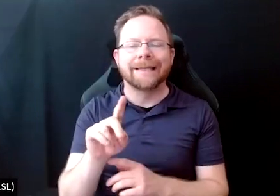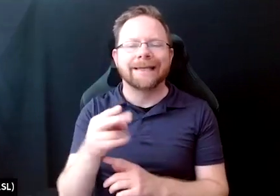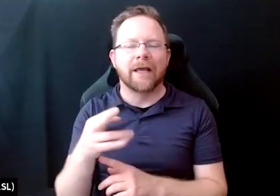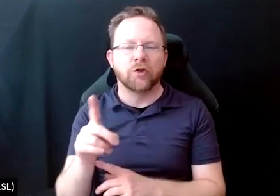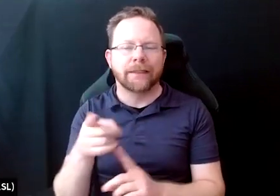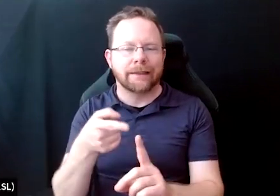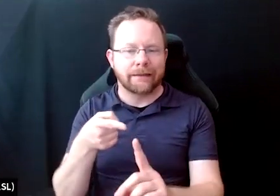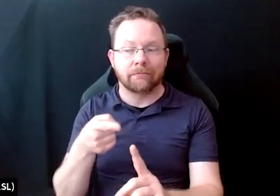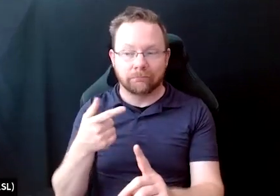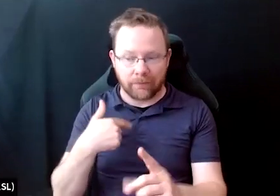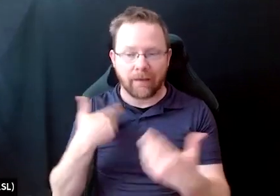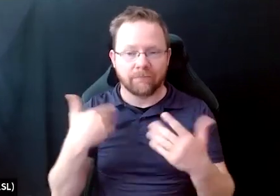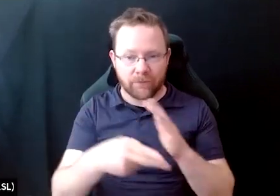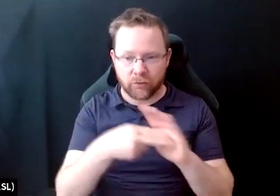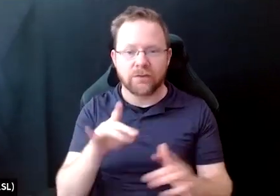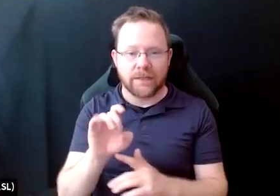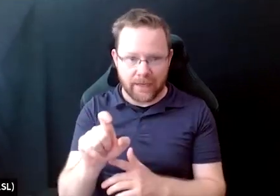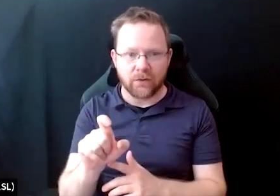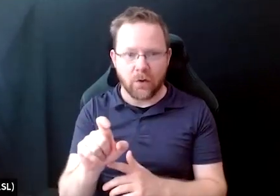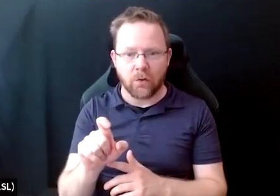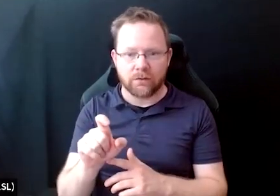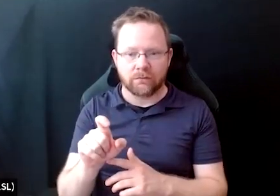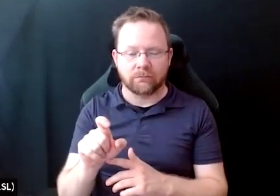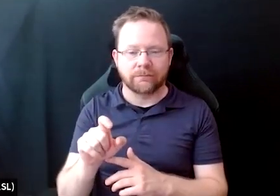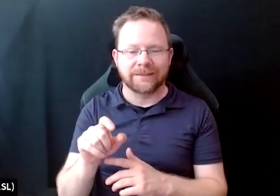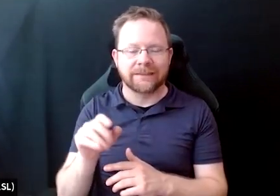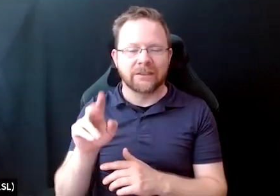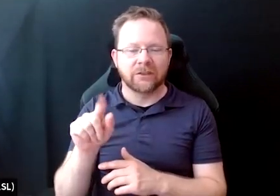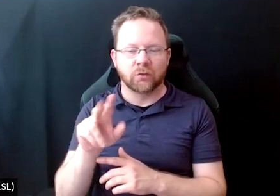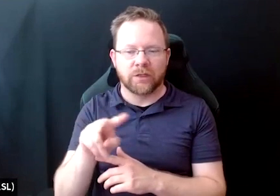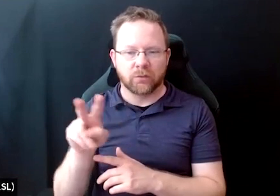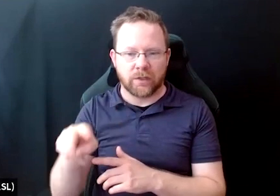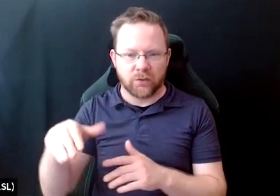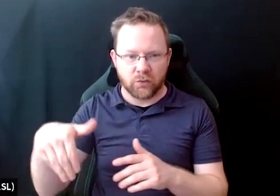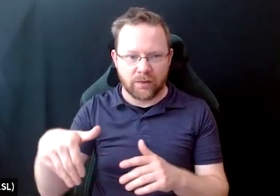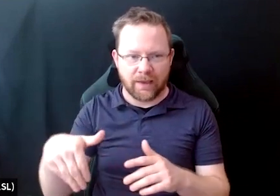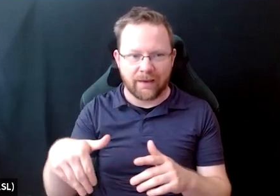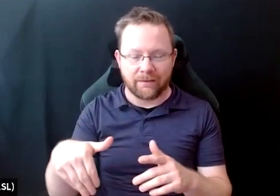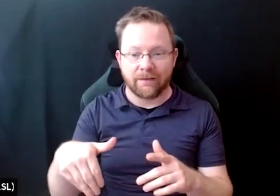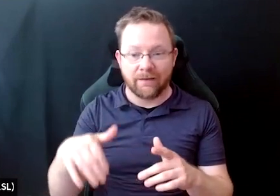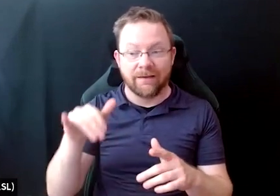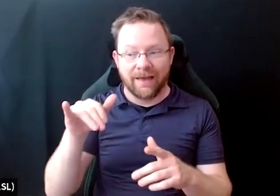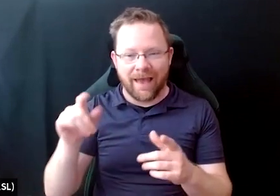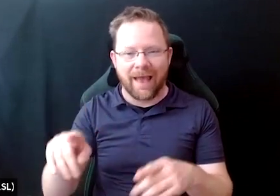I was diagnosed with ADHD at the end of 2022. This is not a coincidence, this was after the selections.